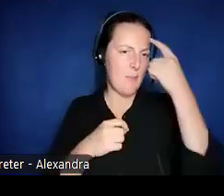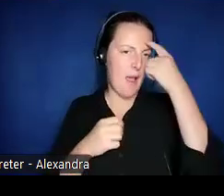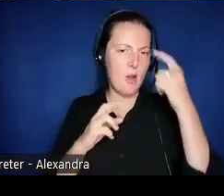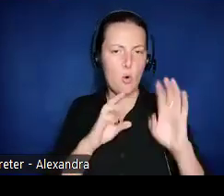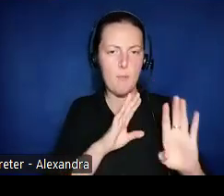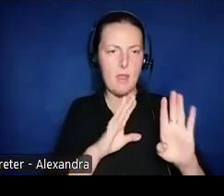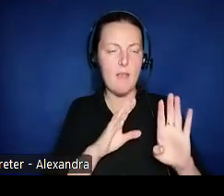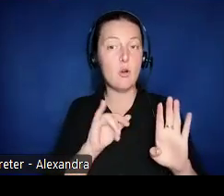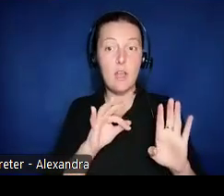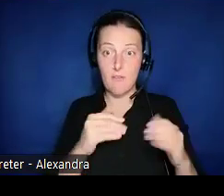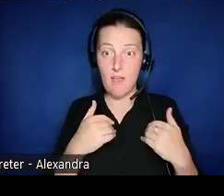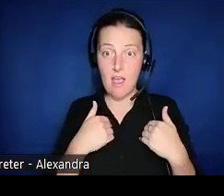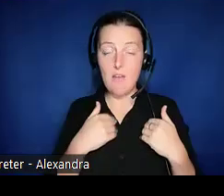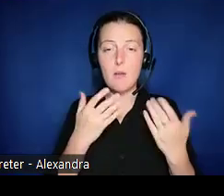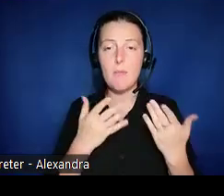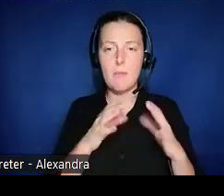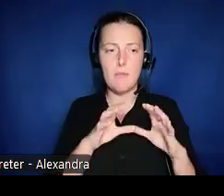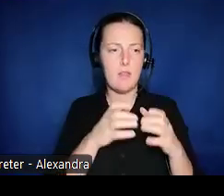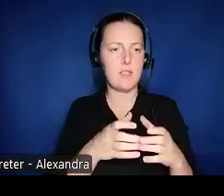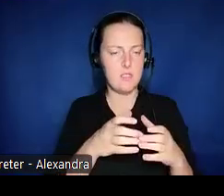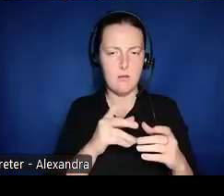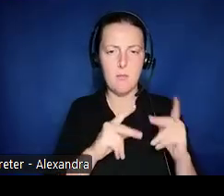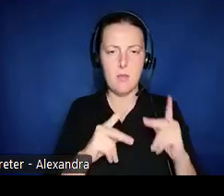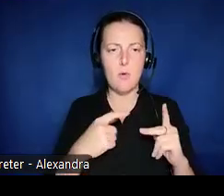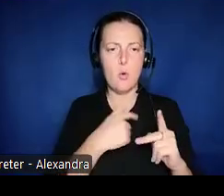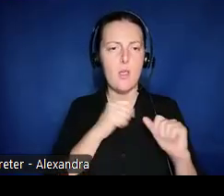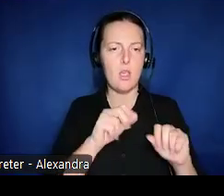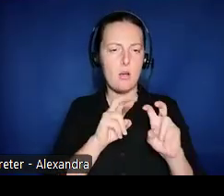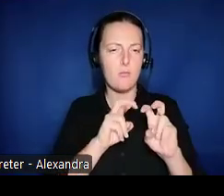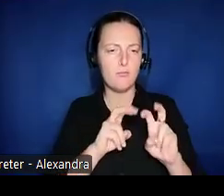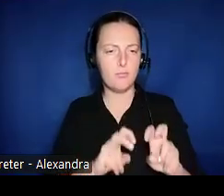and find something that's like a hill that's separated from the other bigger part of the